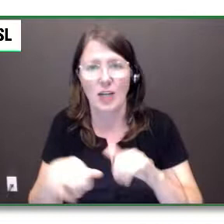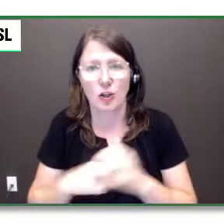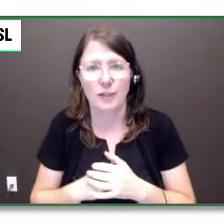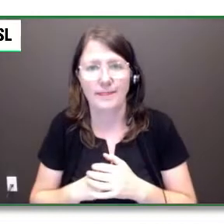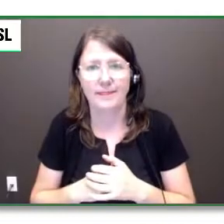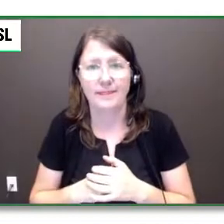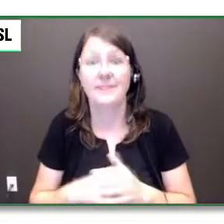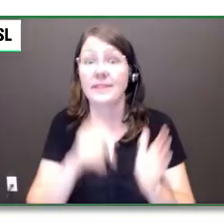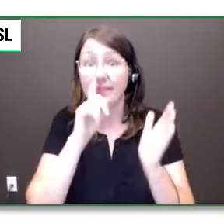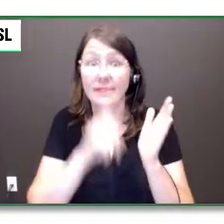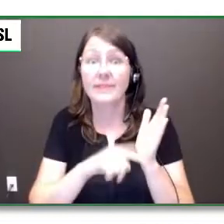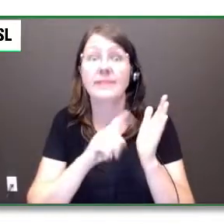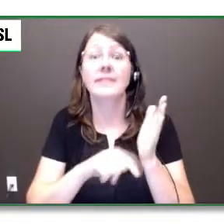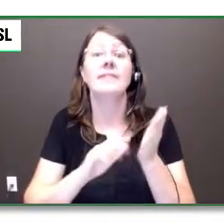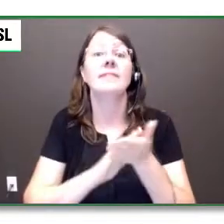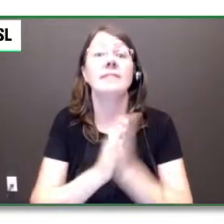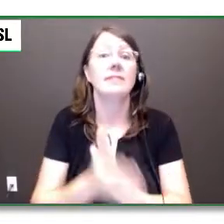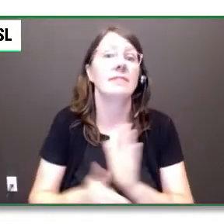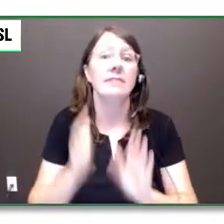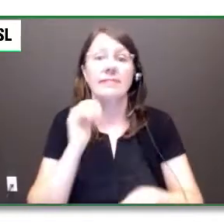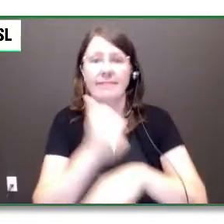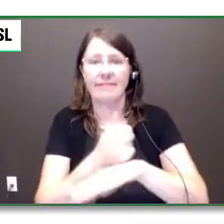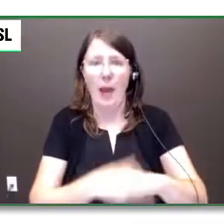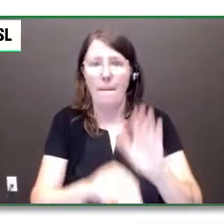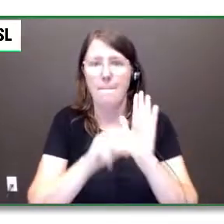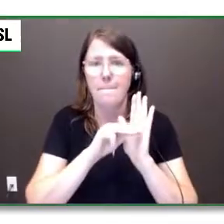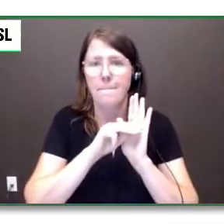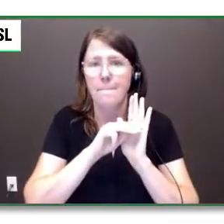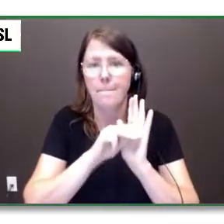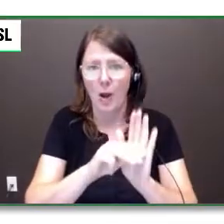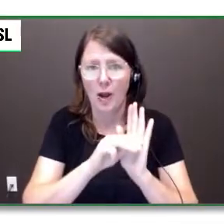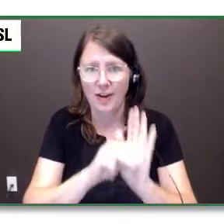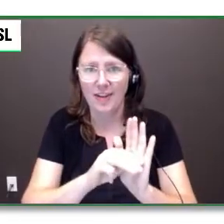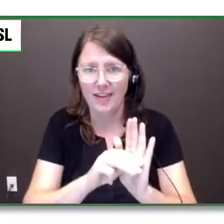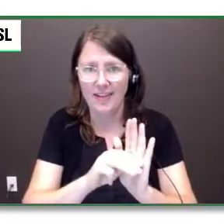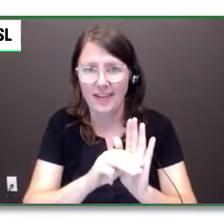the design and management of parks to serve all visitors called The Journey um